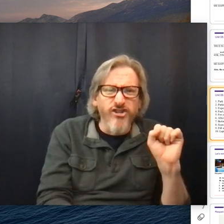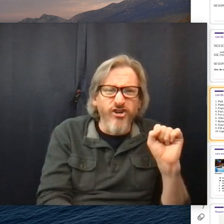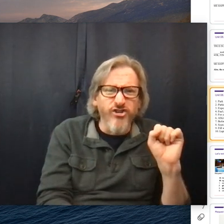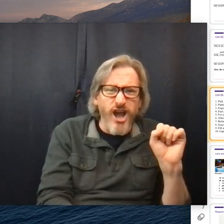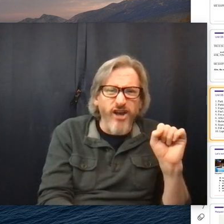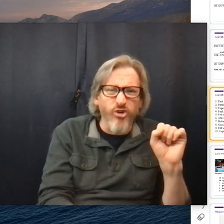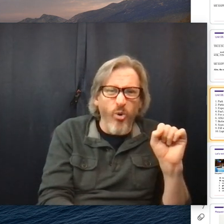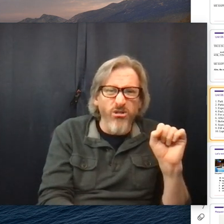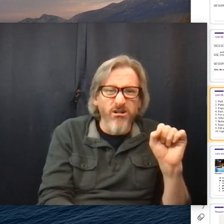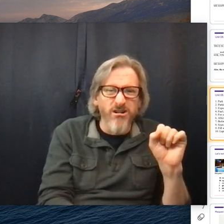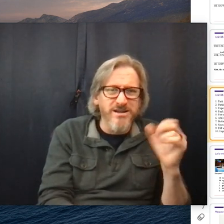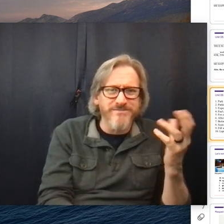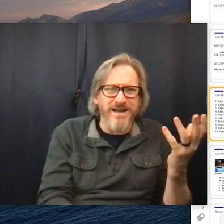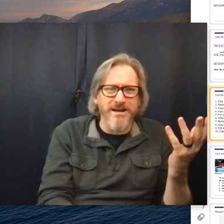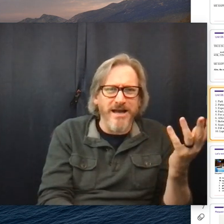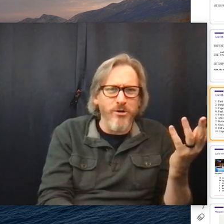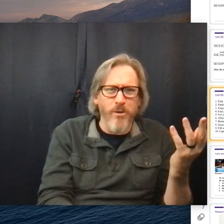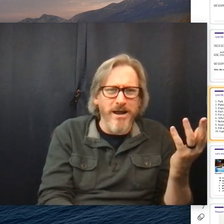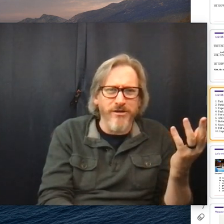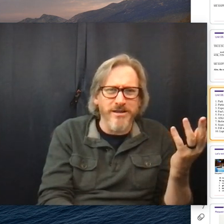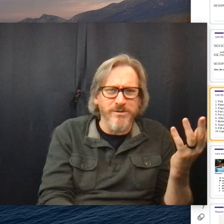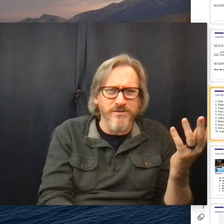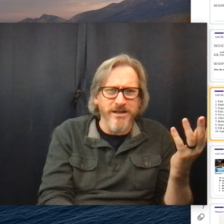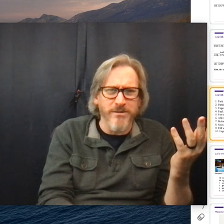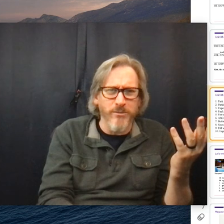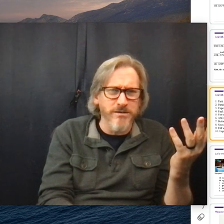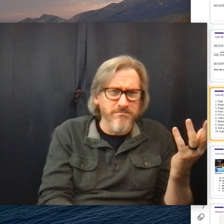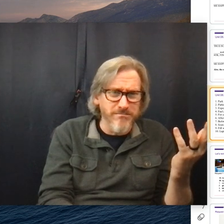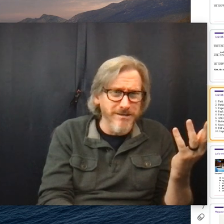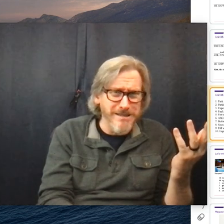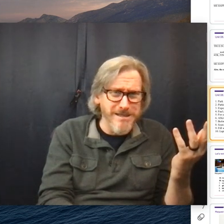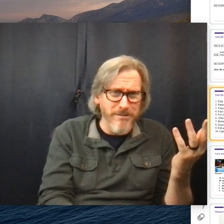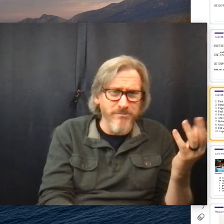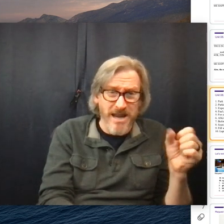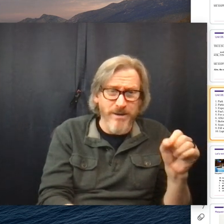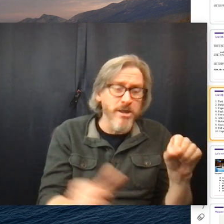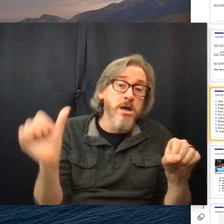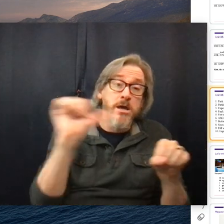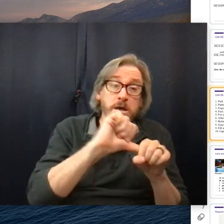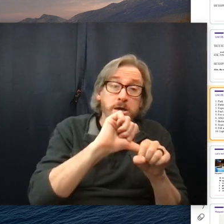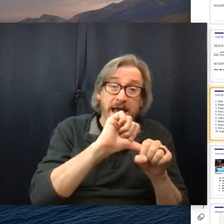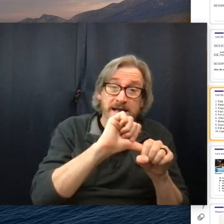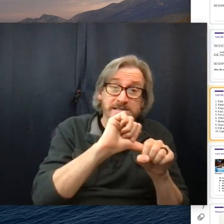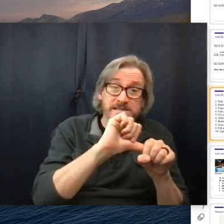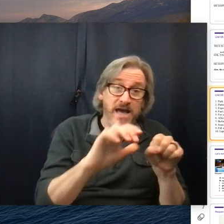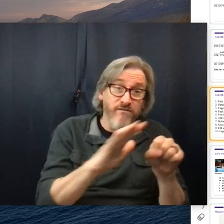guy such a gas hole I don't know why I thought that was funny in the moment it's dumb anyway gas